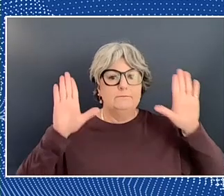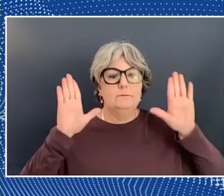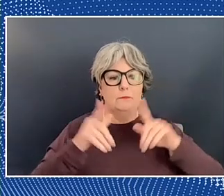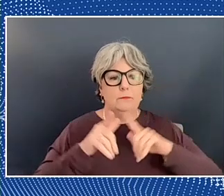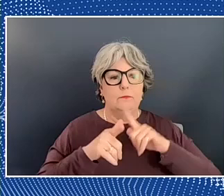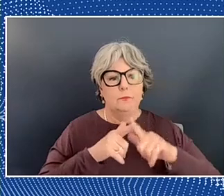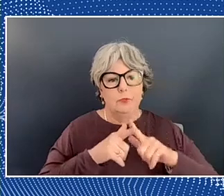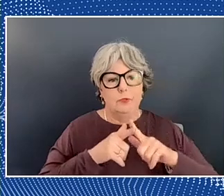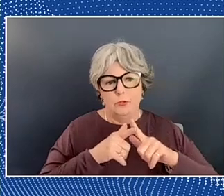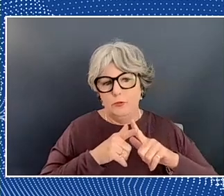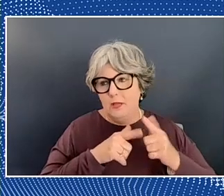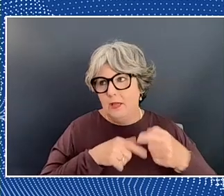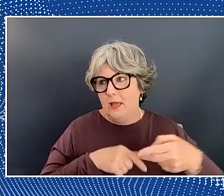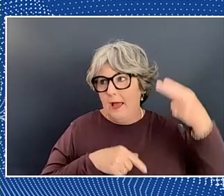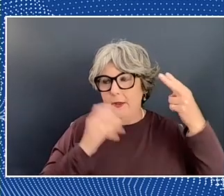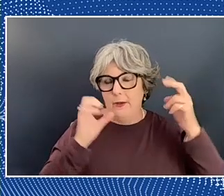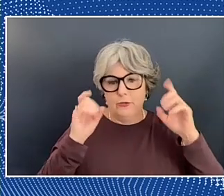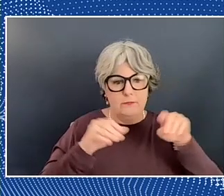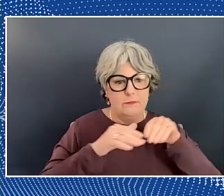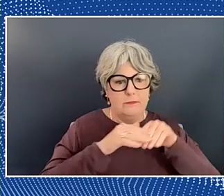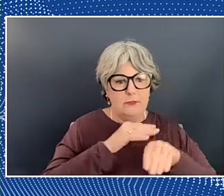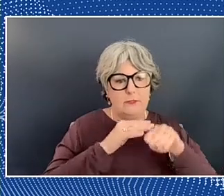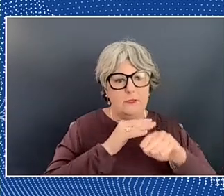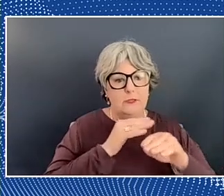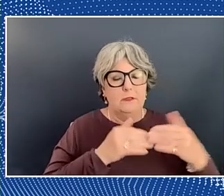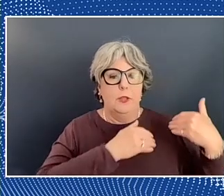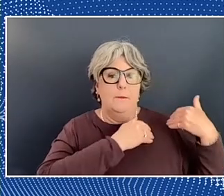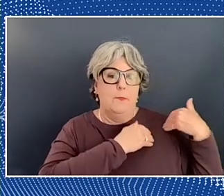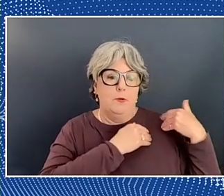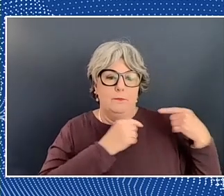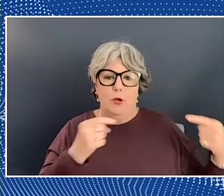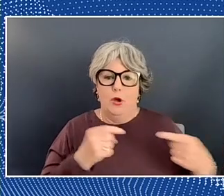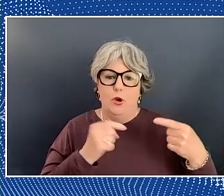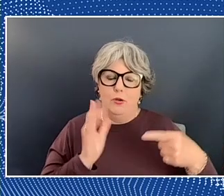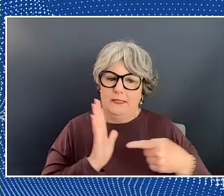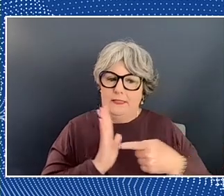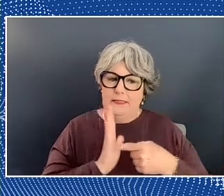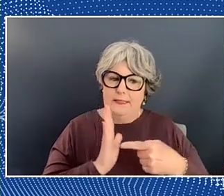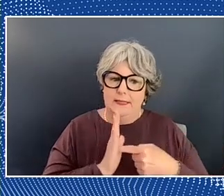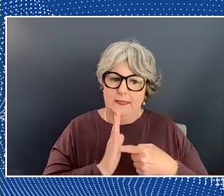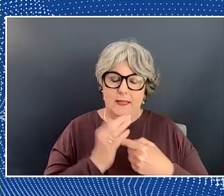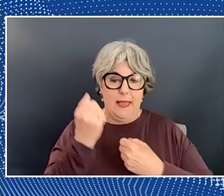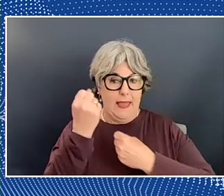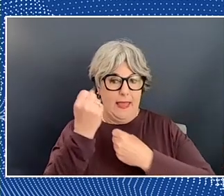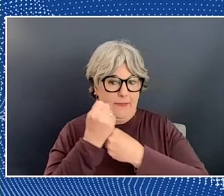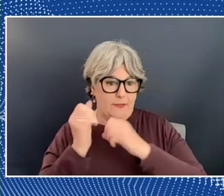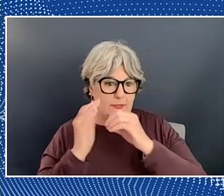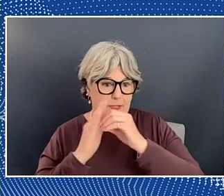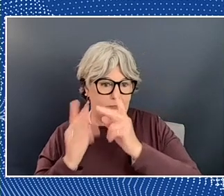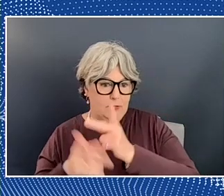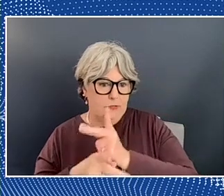education, only to be burdened by crippling debt thereafter. So, by advocating for student borrowers and implementing policies that alleviate